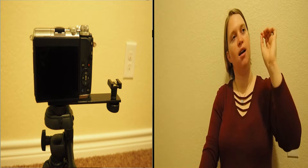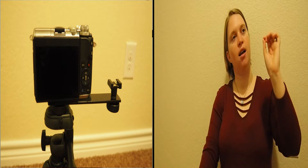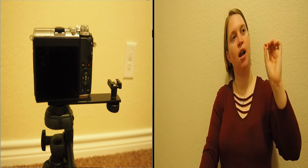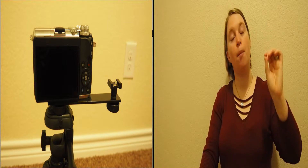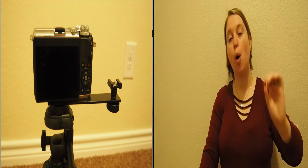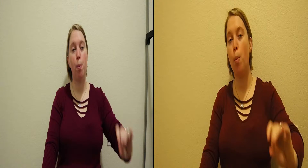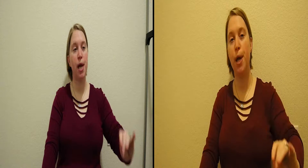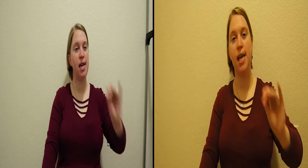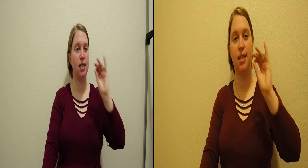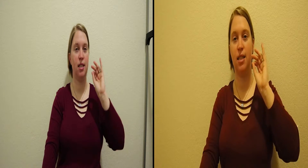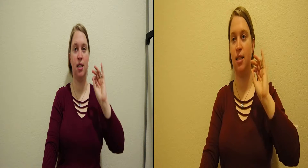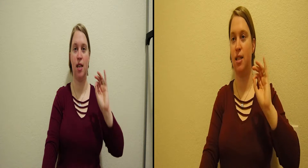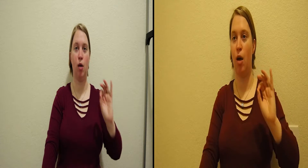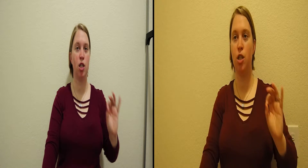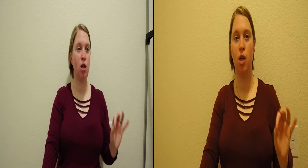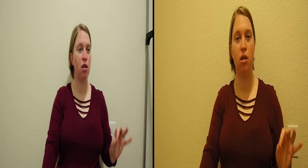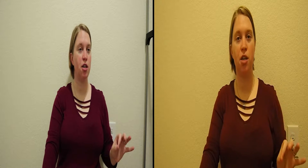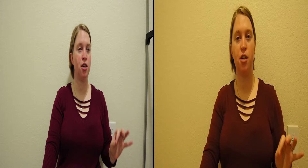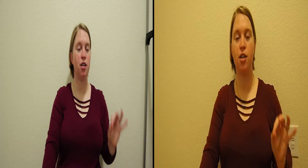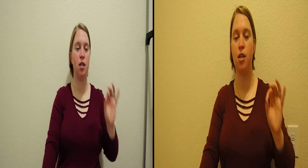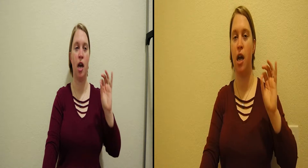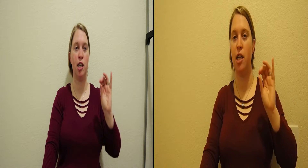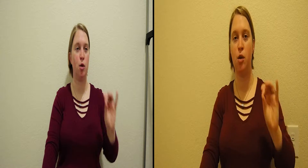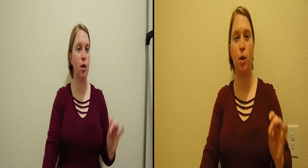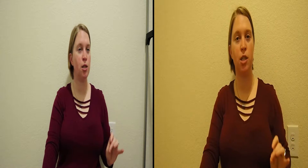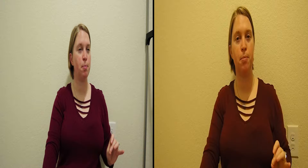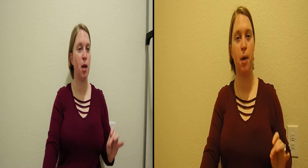I'm hoping it sounds clear and crisp